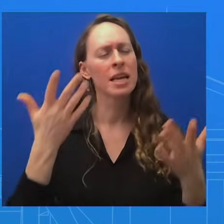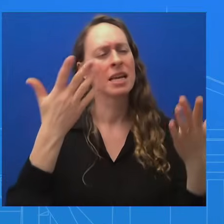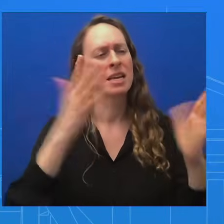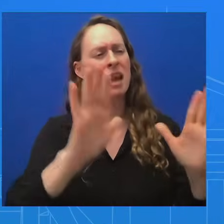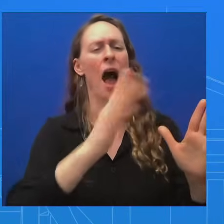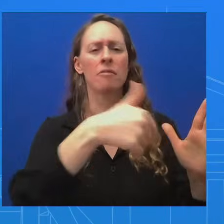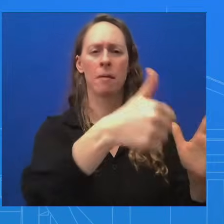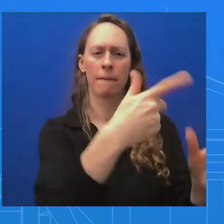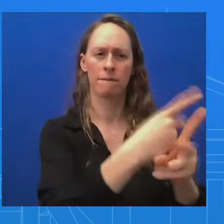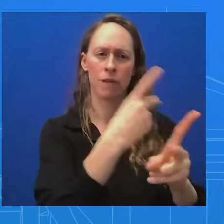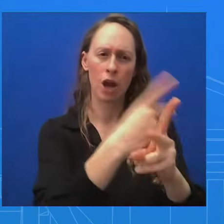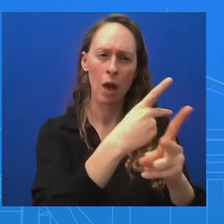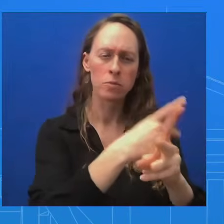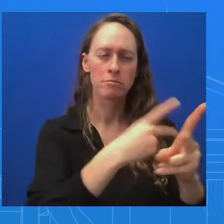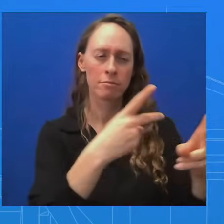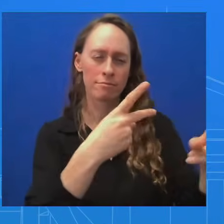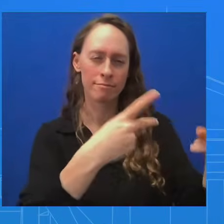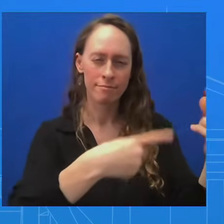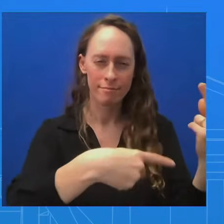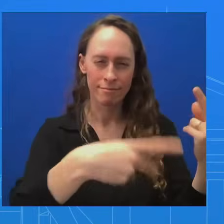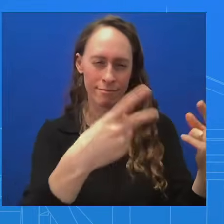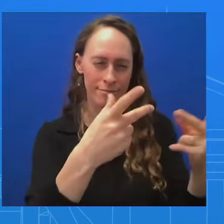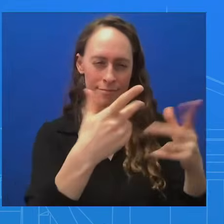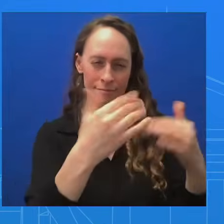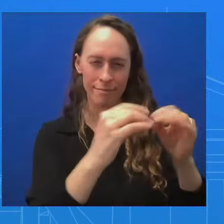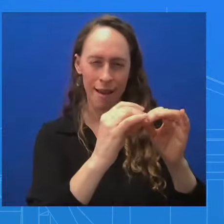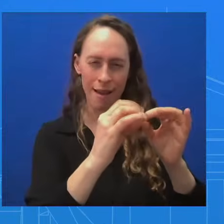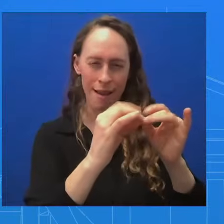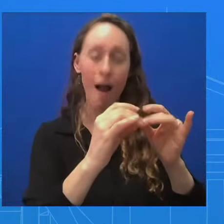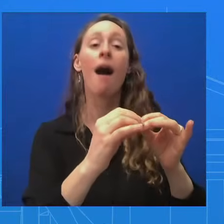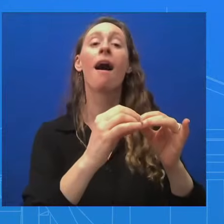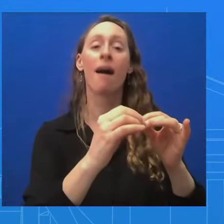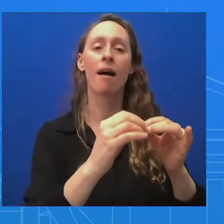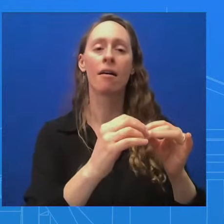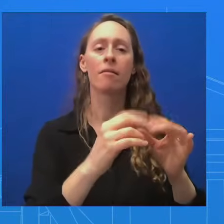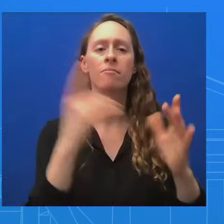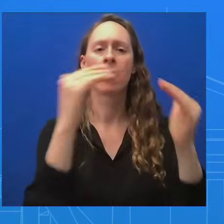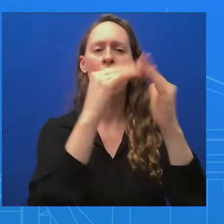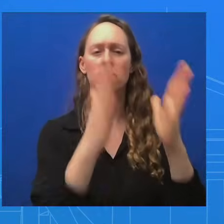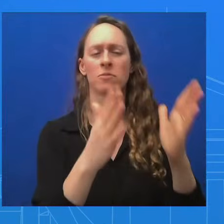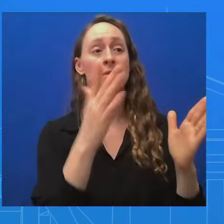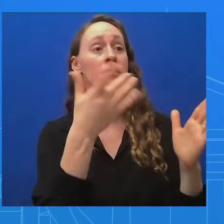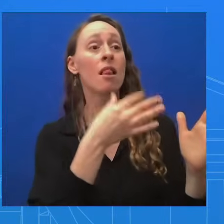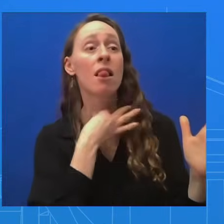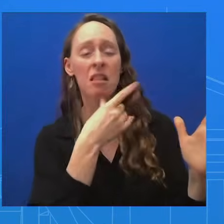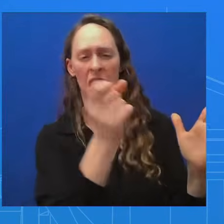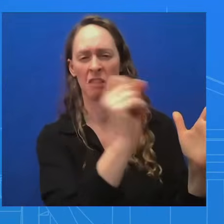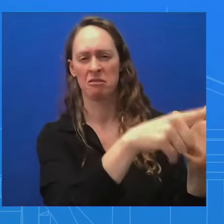And I'm just going to let the House speak for themselves. The Press: Do you think Speaker Johnson actually wants a border agreement? Ms. Jean-Pierre: That's for him to speak to.